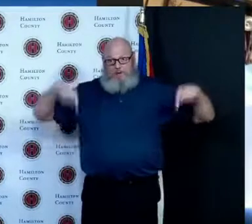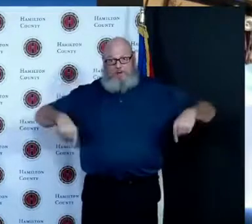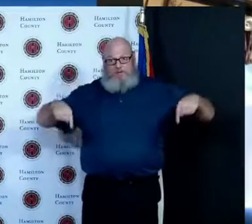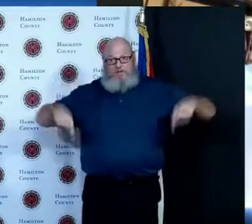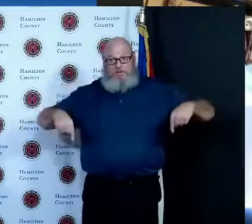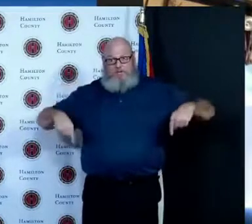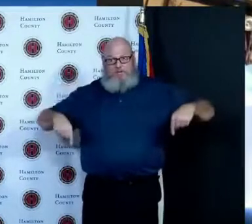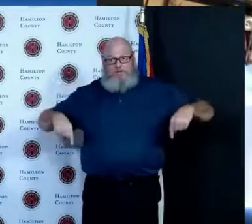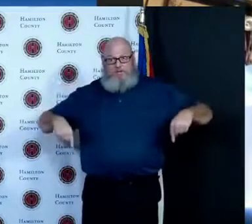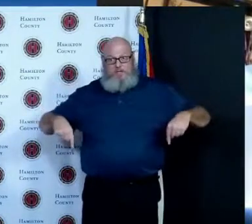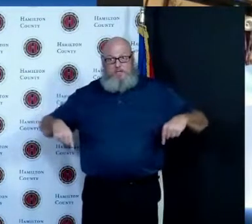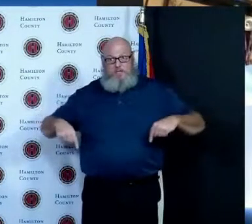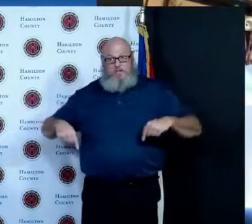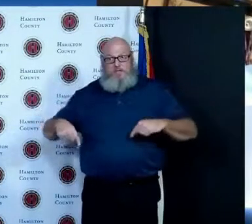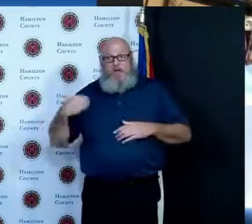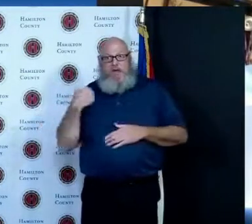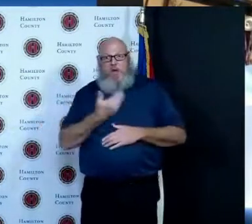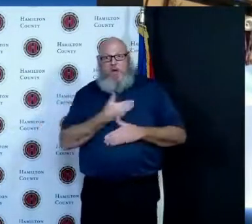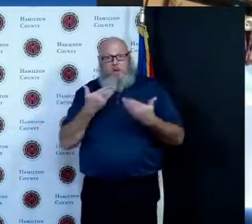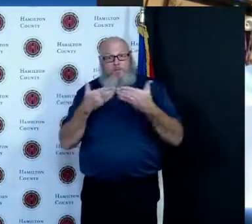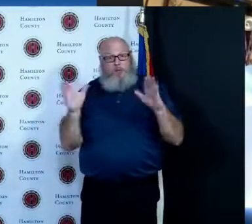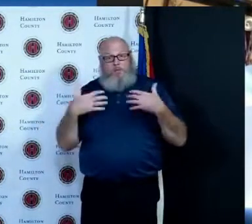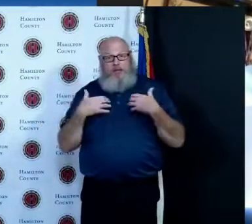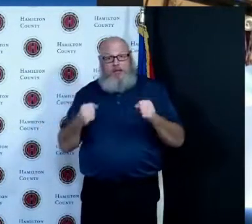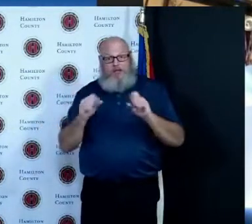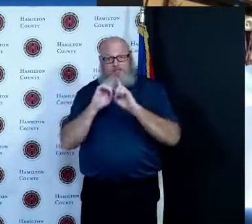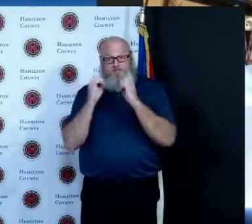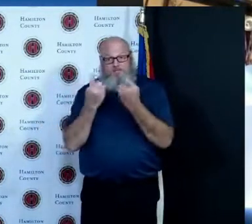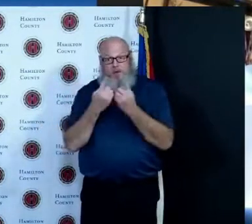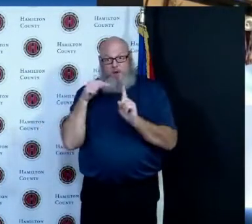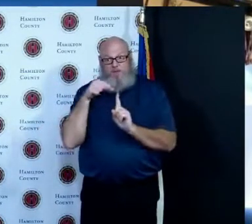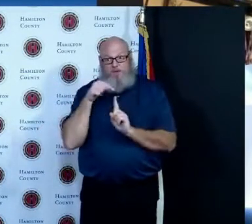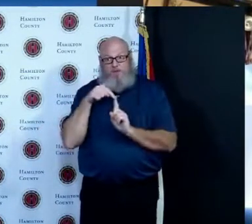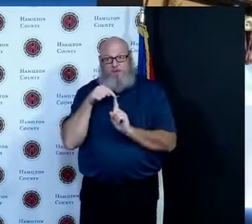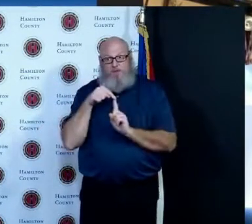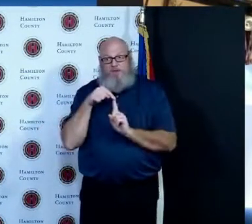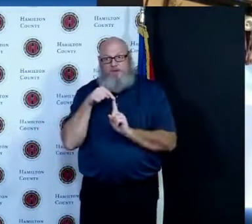the City Health Department or any of the other partners in Hamilton County we're ready and we